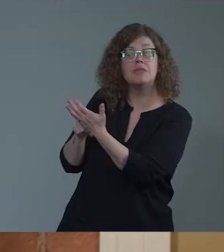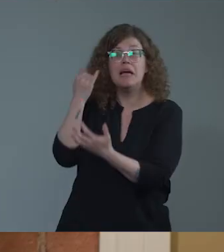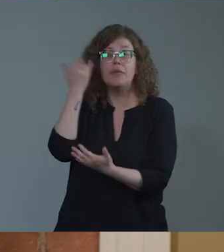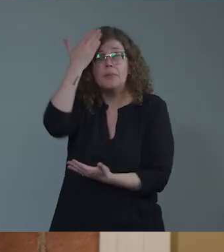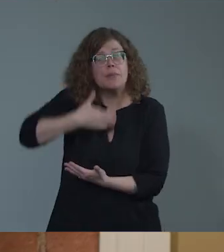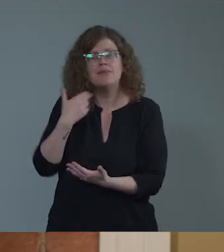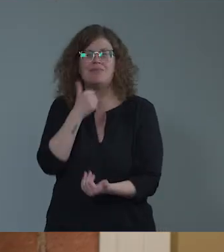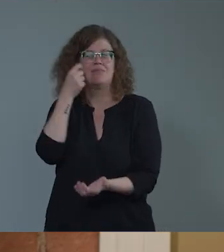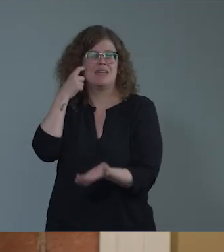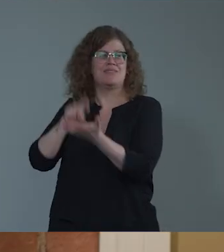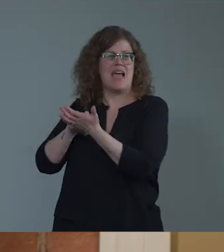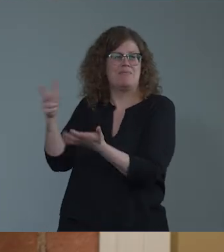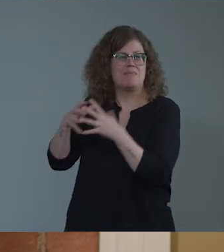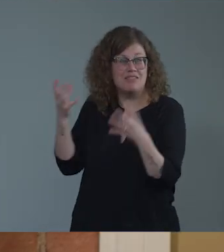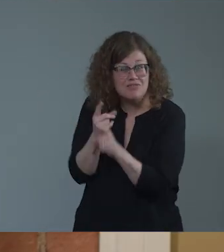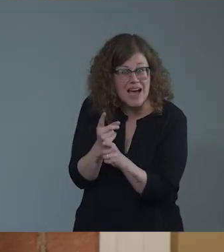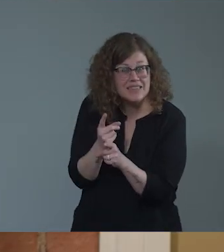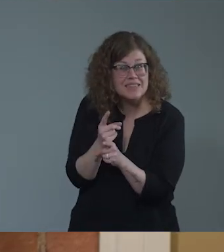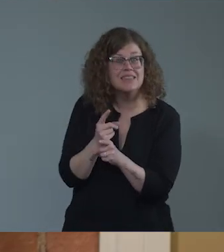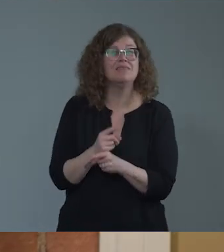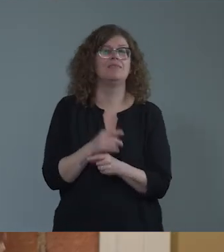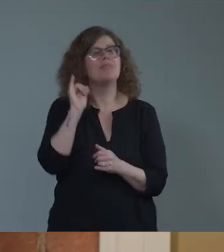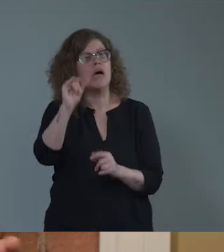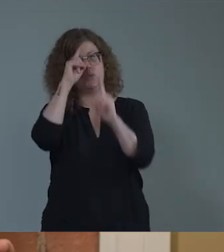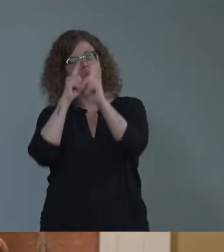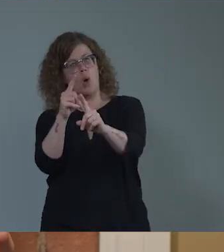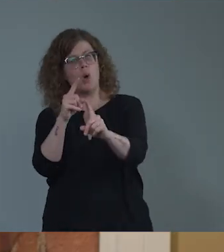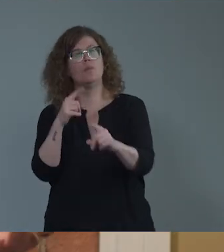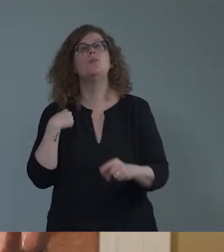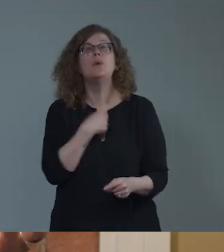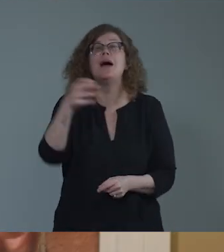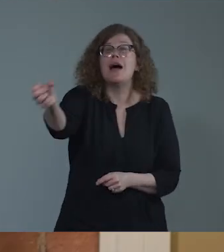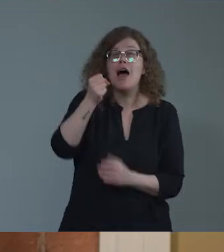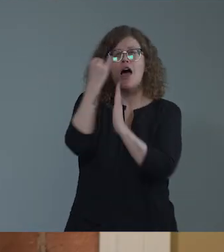that artist is not going to meet the goals of that particular project. Right.